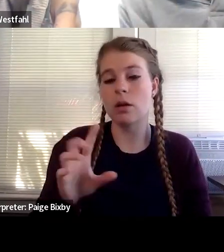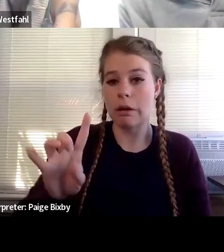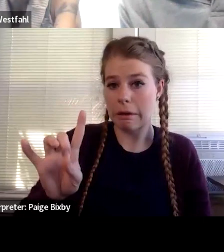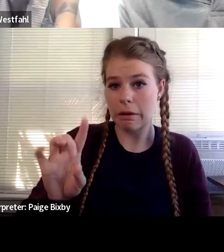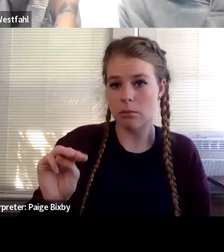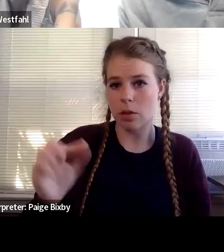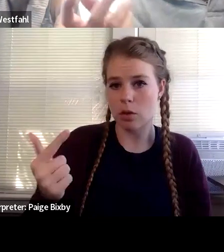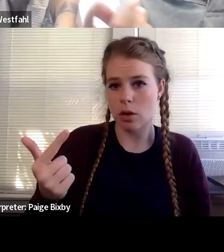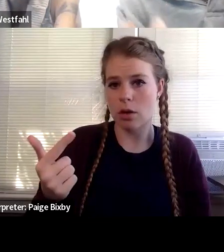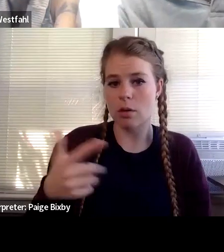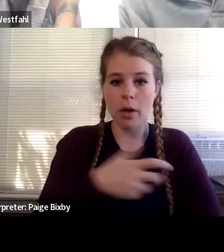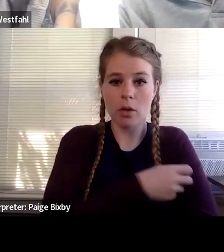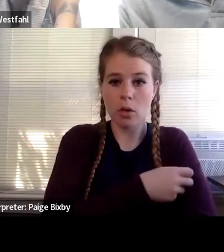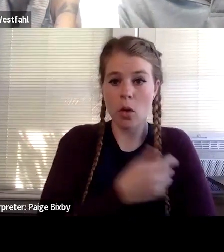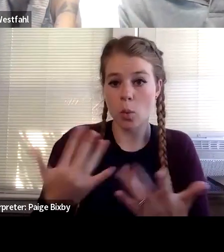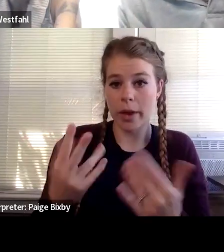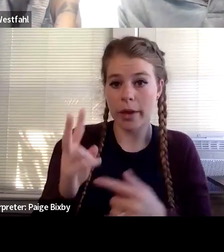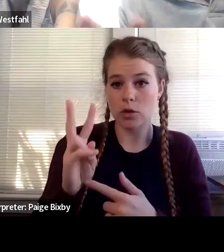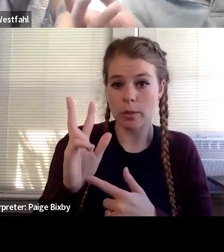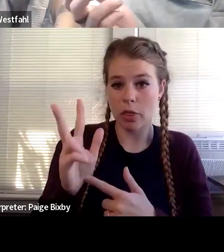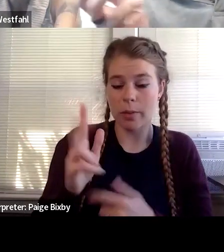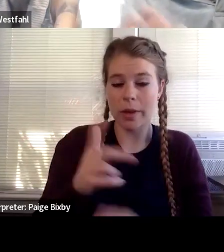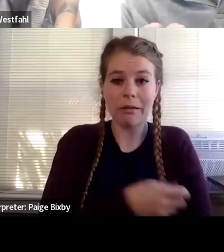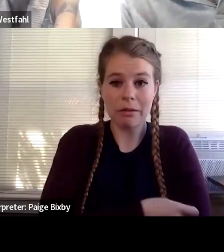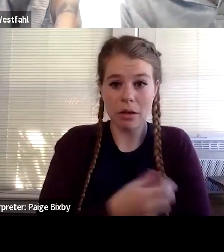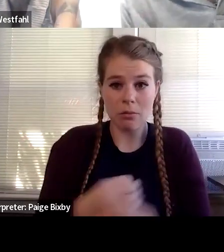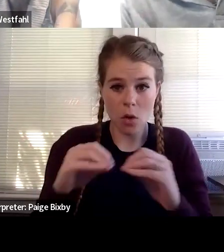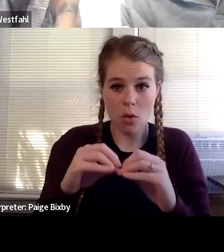wait two, three minutes, give another one,